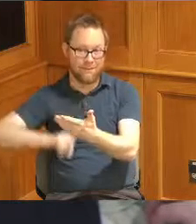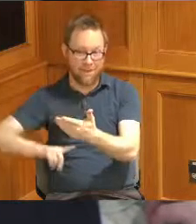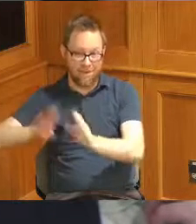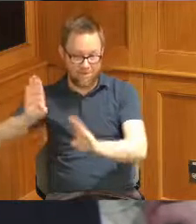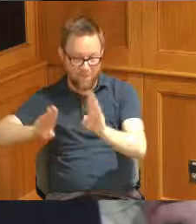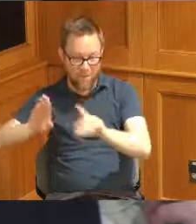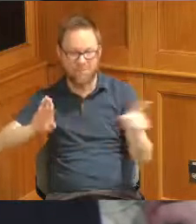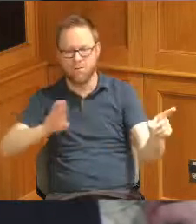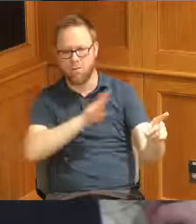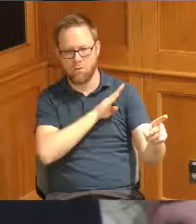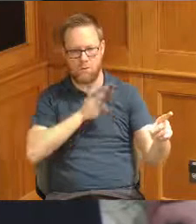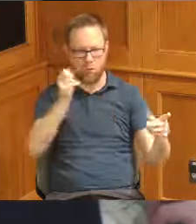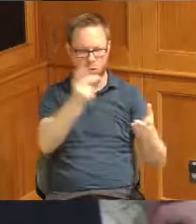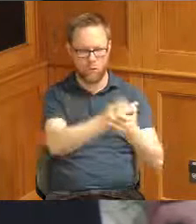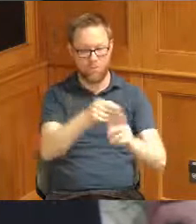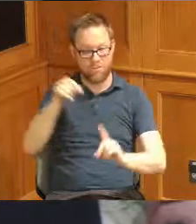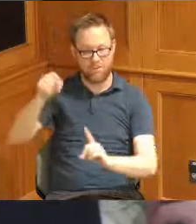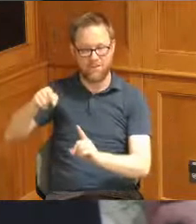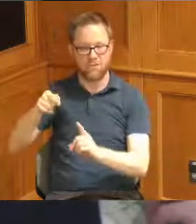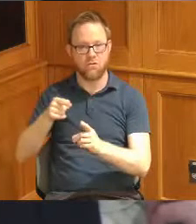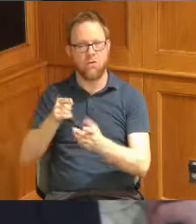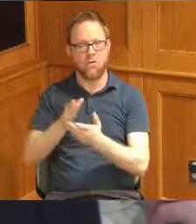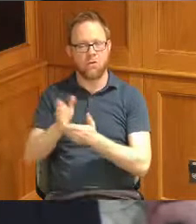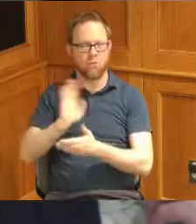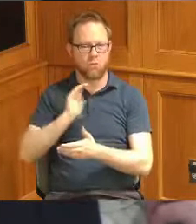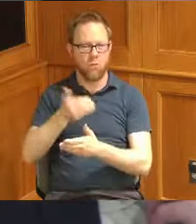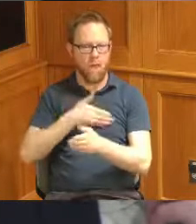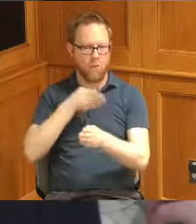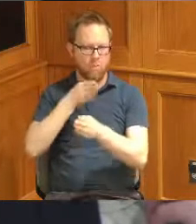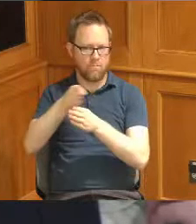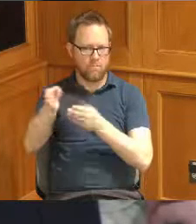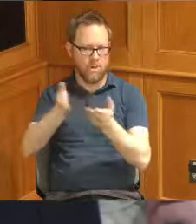to the Board as well but this goes through the master service agreement of Champlin Architects